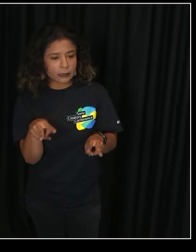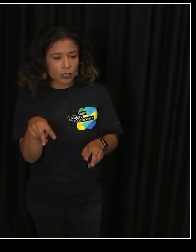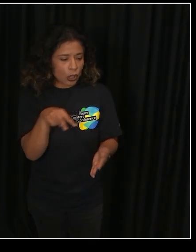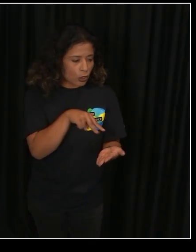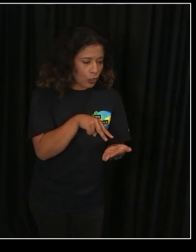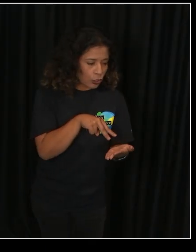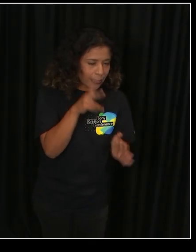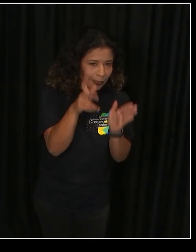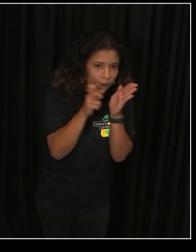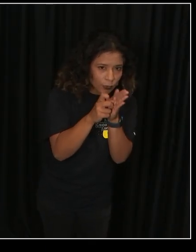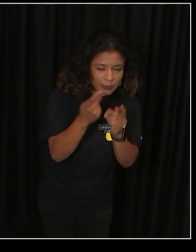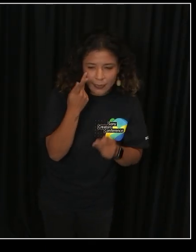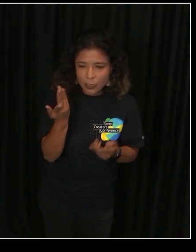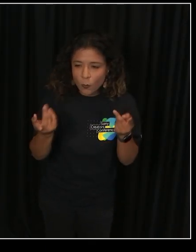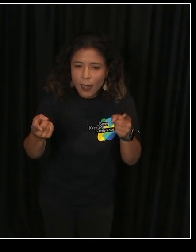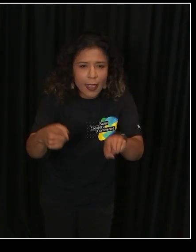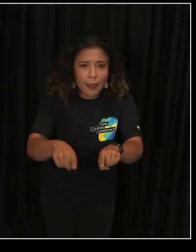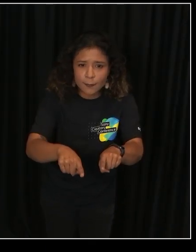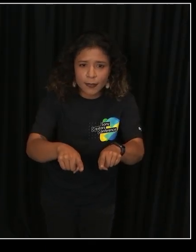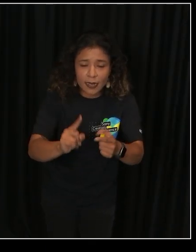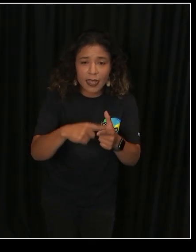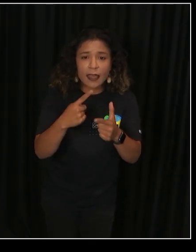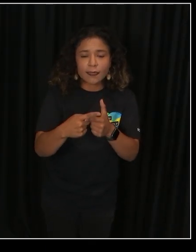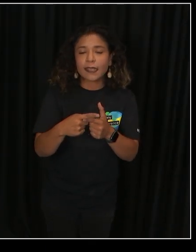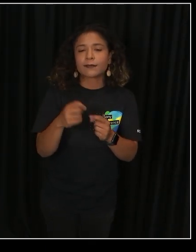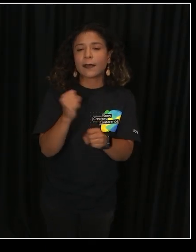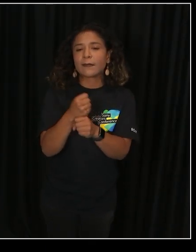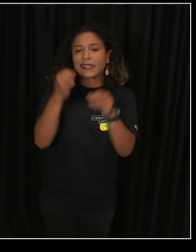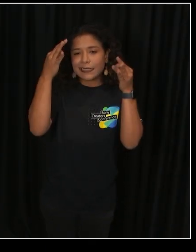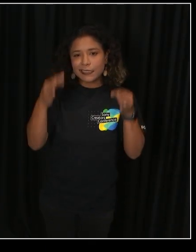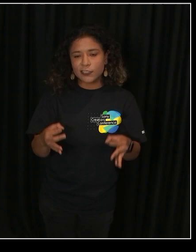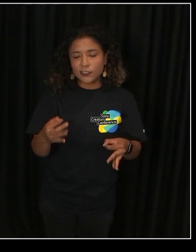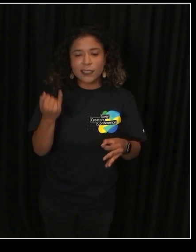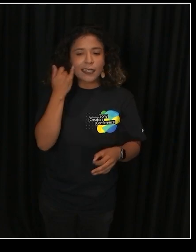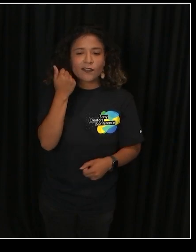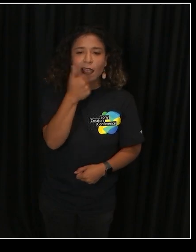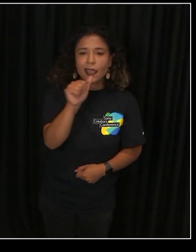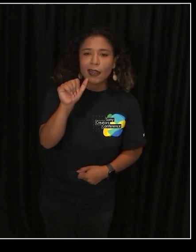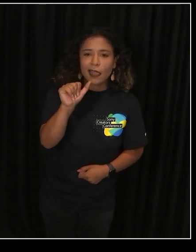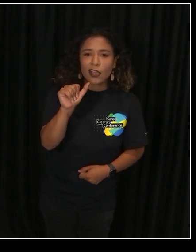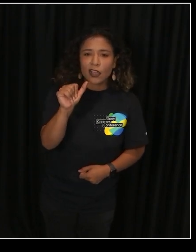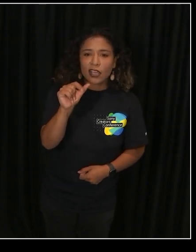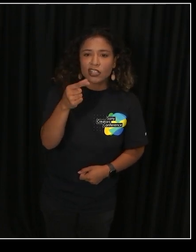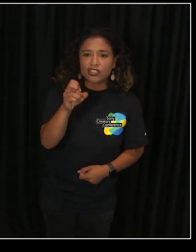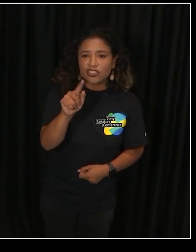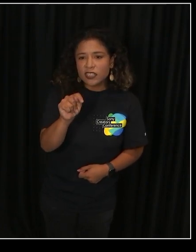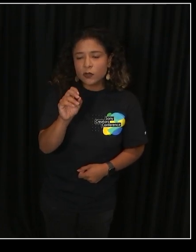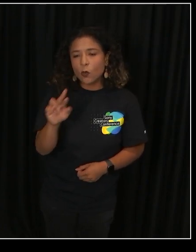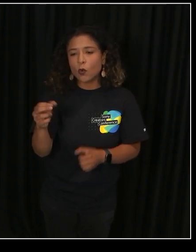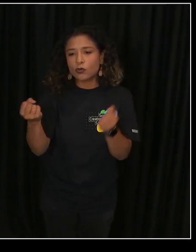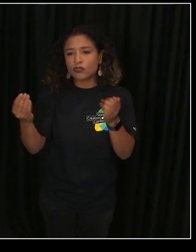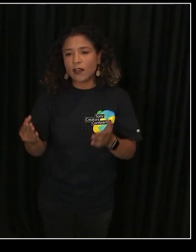they look at what happened and then they make a decision about whether any of the agents, any of the drivers deserve a penalty.